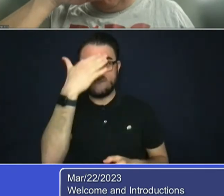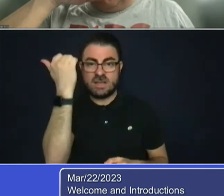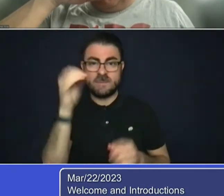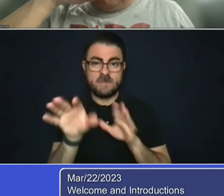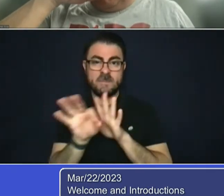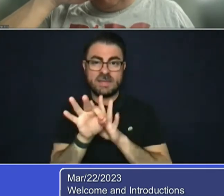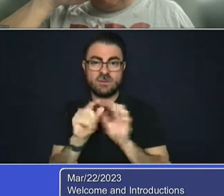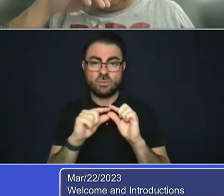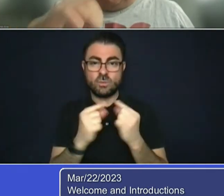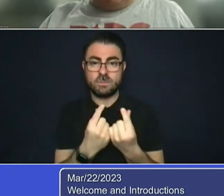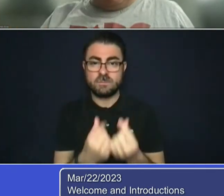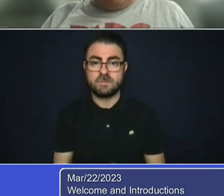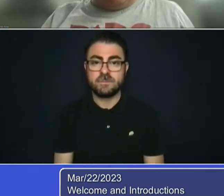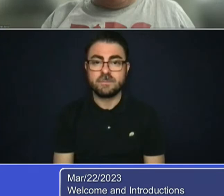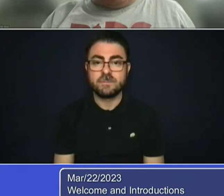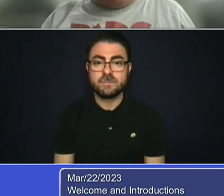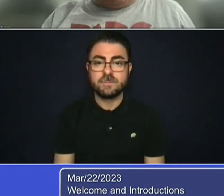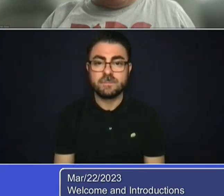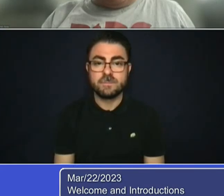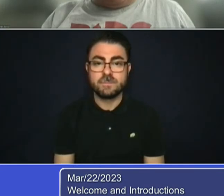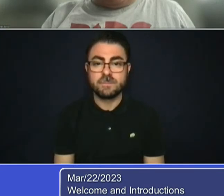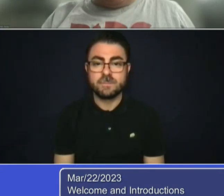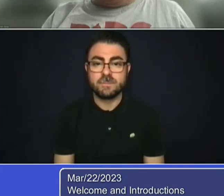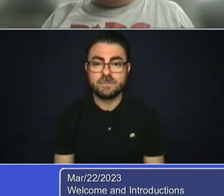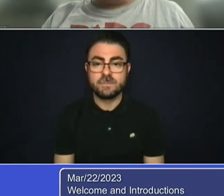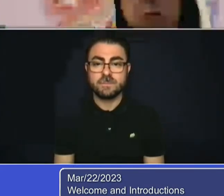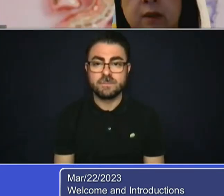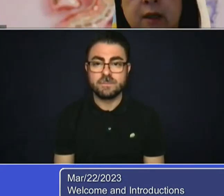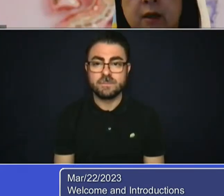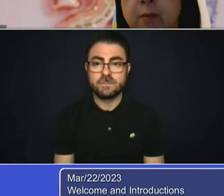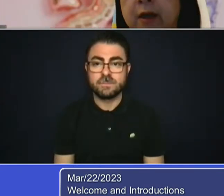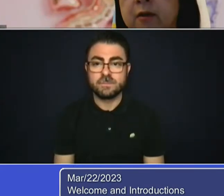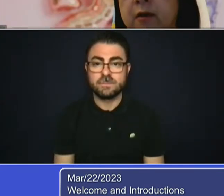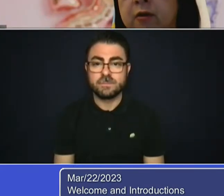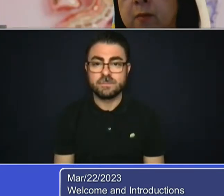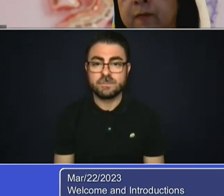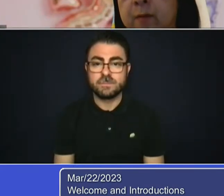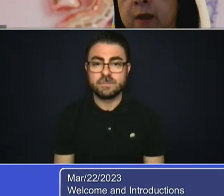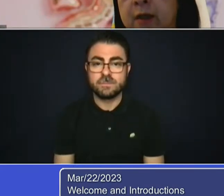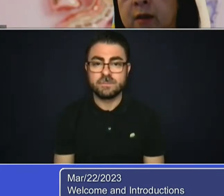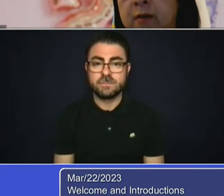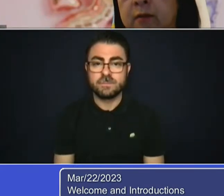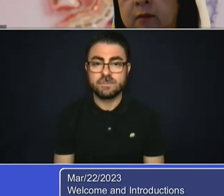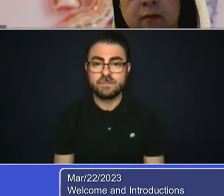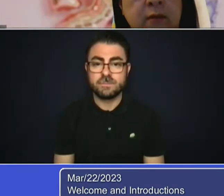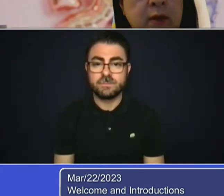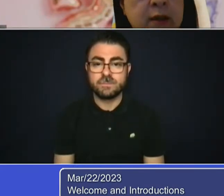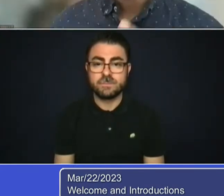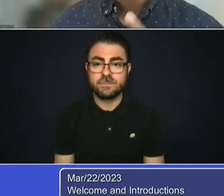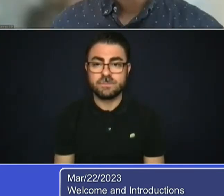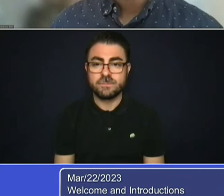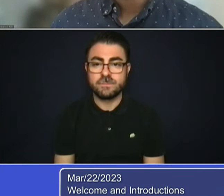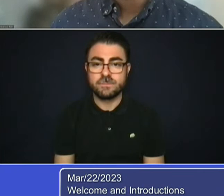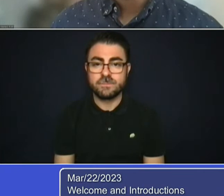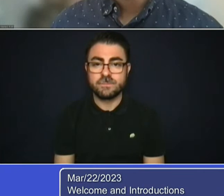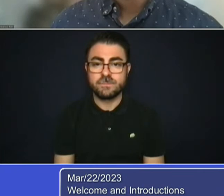TEXTING ME, AND I FORGOT TO